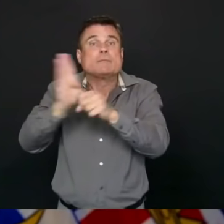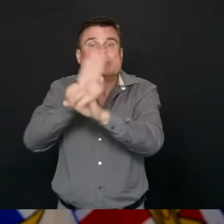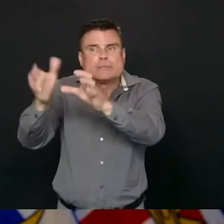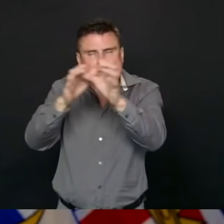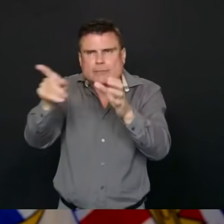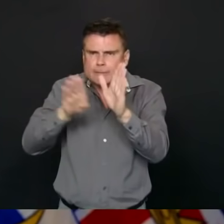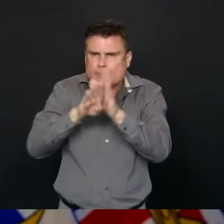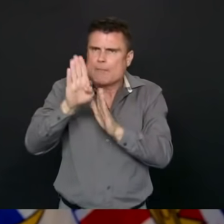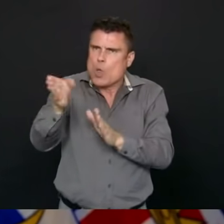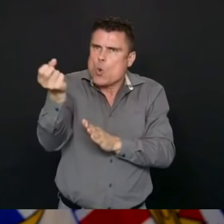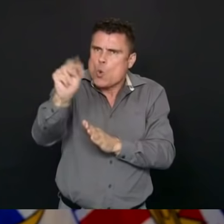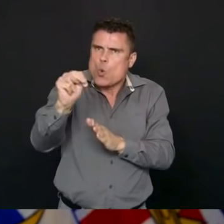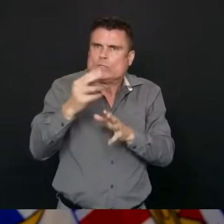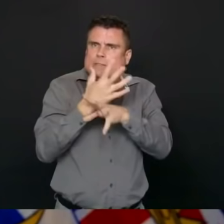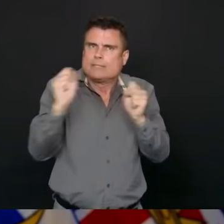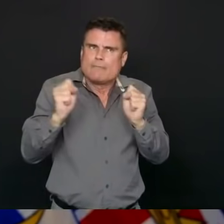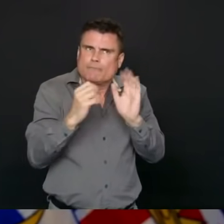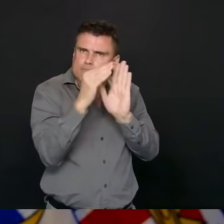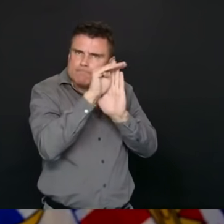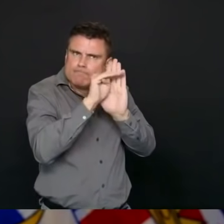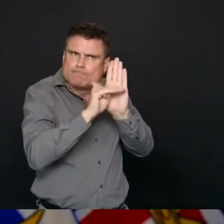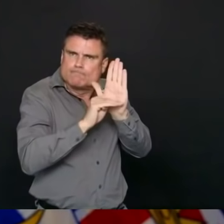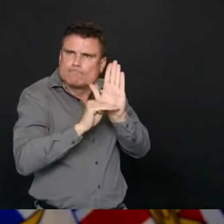Businesses will need to make